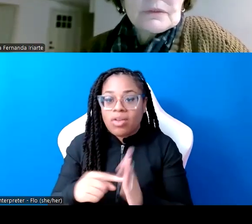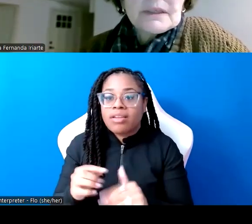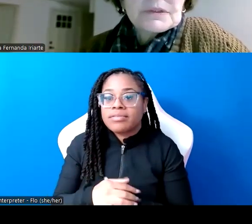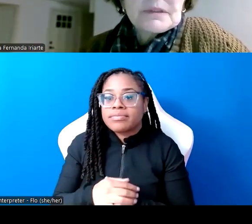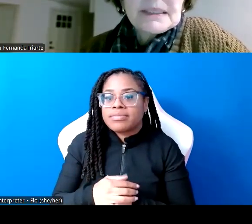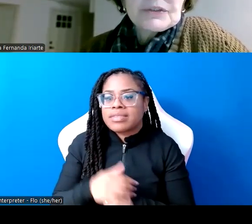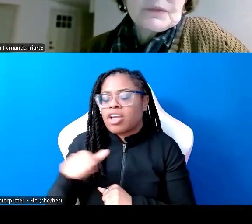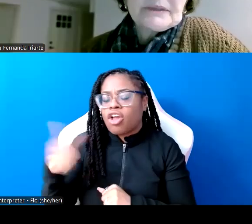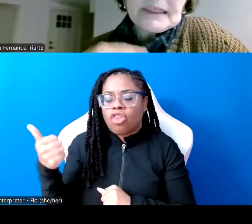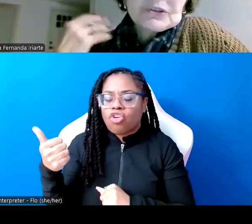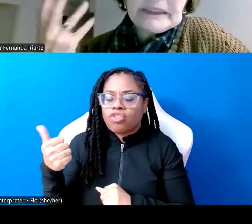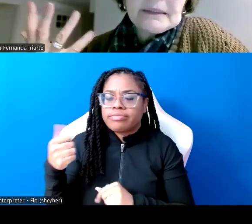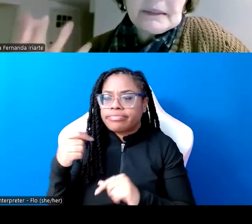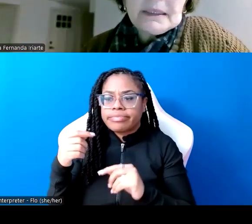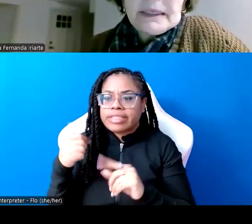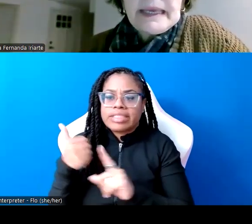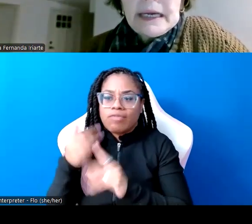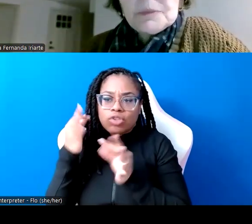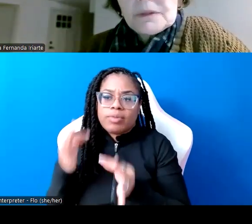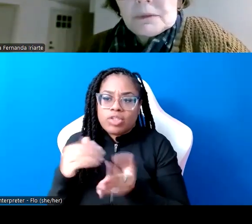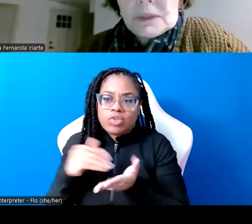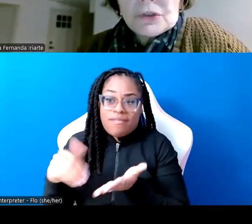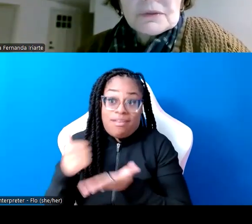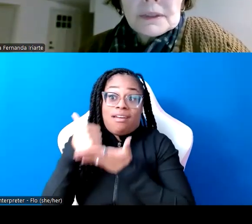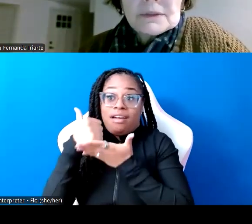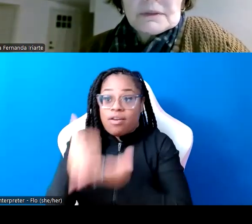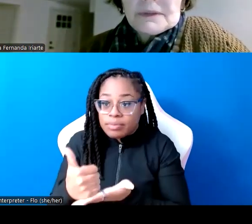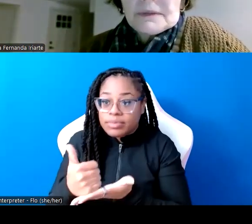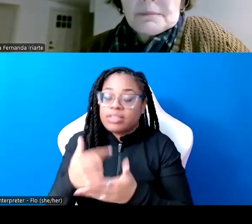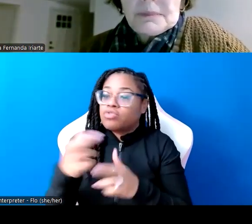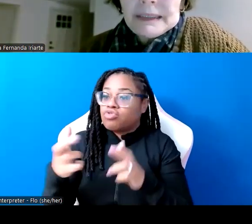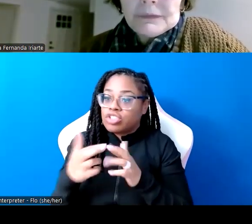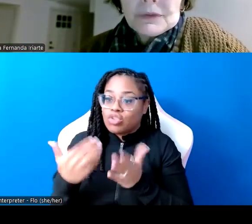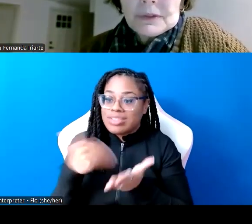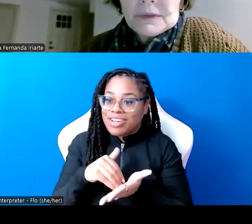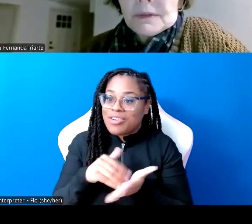Self-Determination waiver actually helps the regional centers pay for services